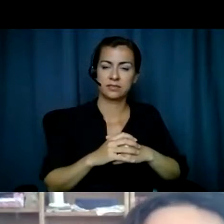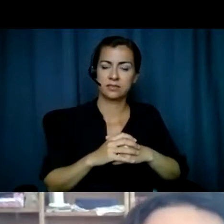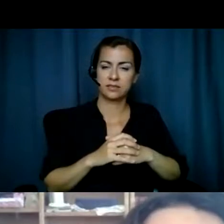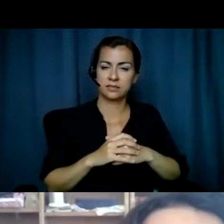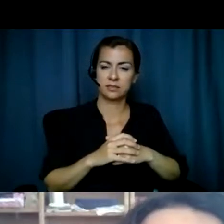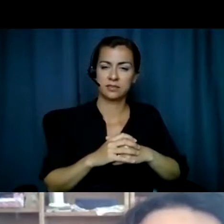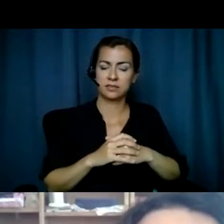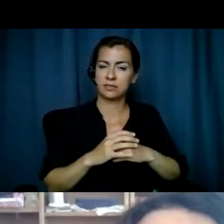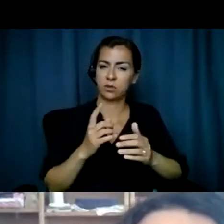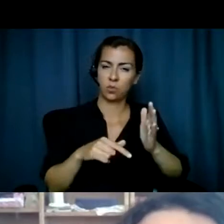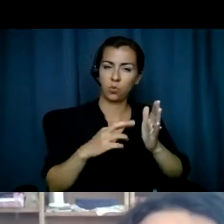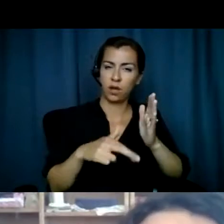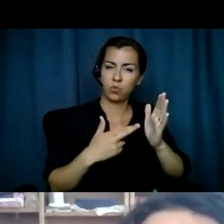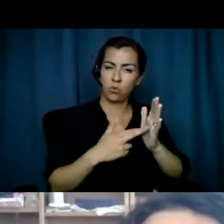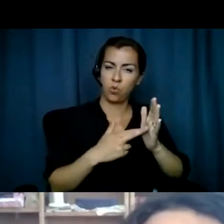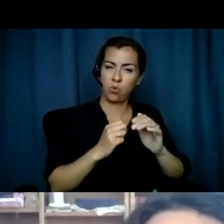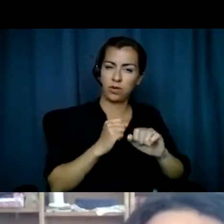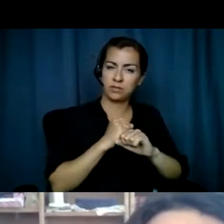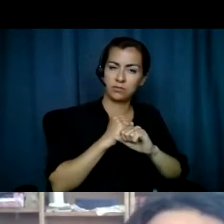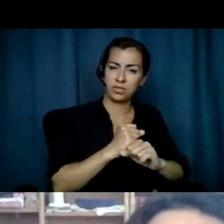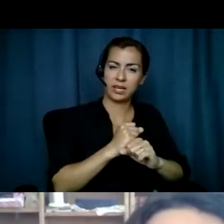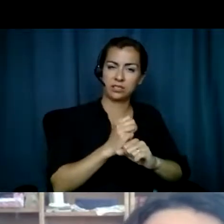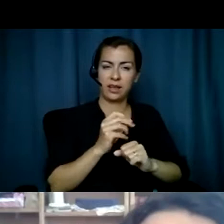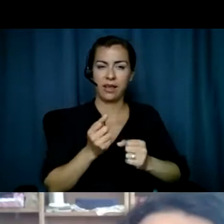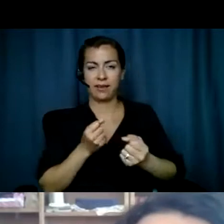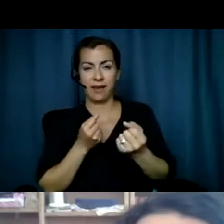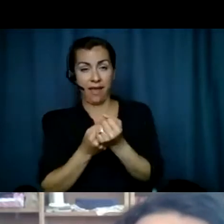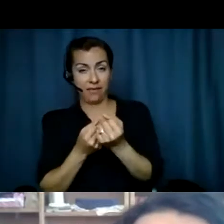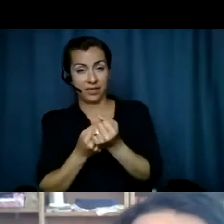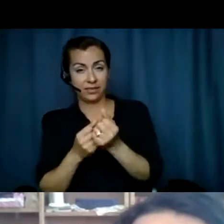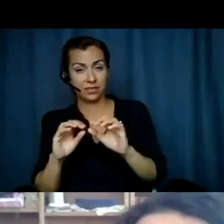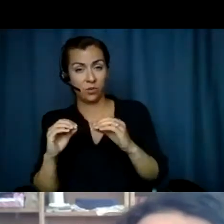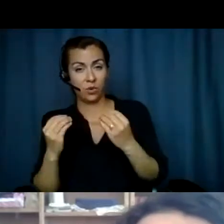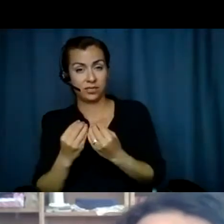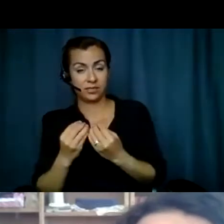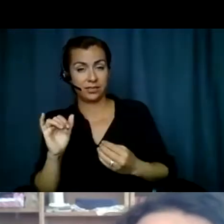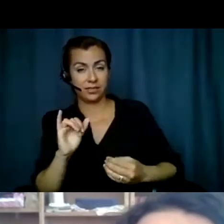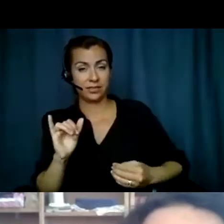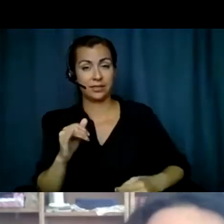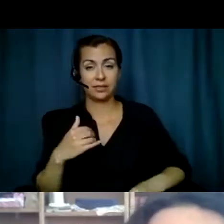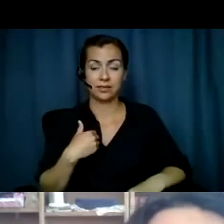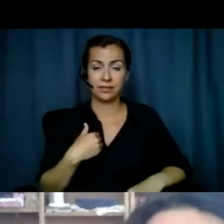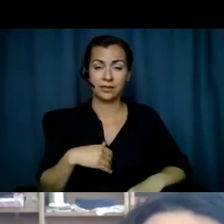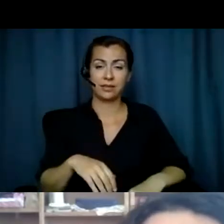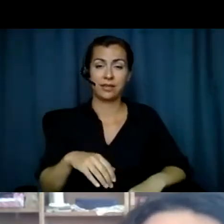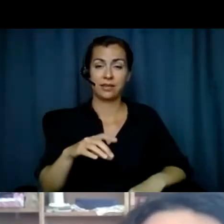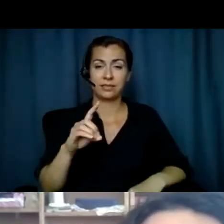people who are obligated to help people register to vote aren't ignoring those obligations. Does that make sense Kiersi? Does that